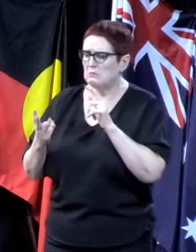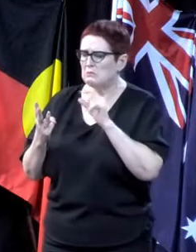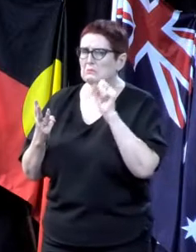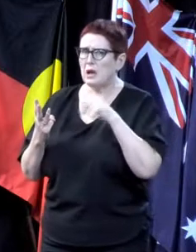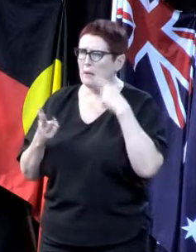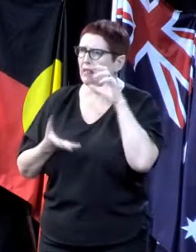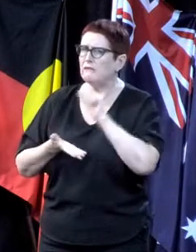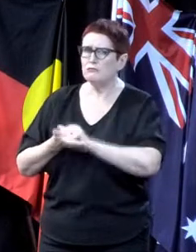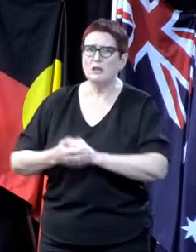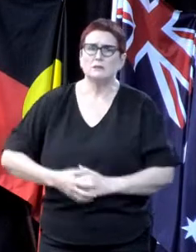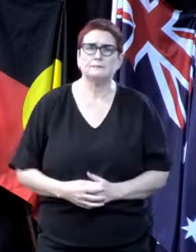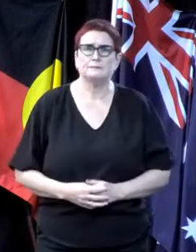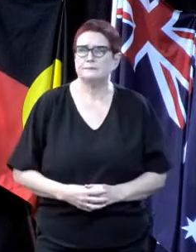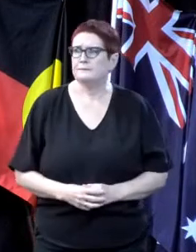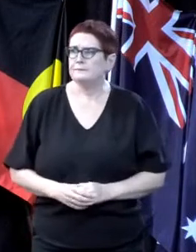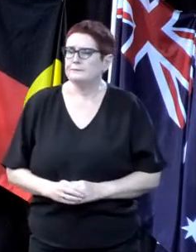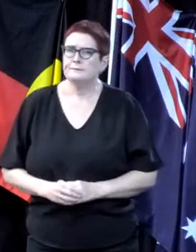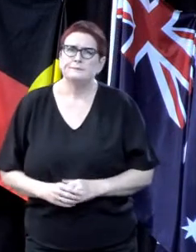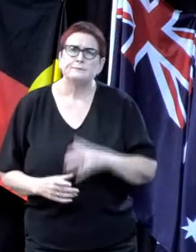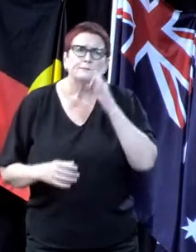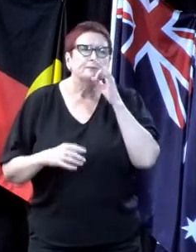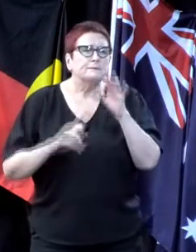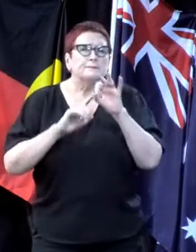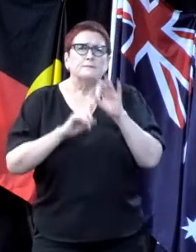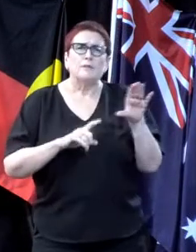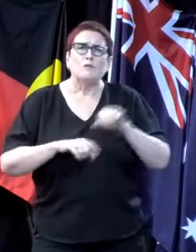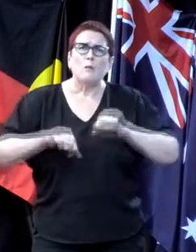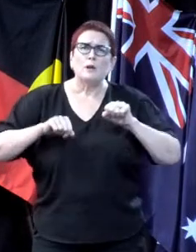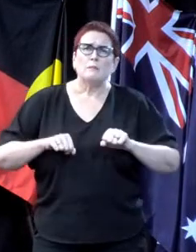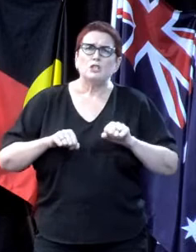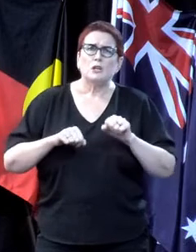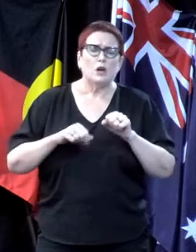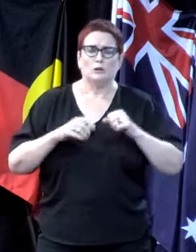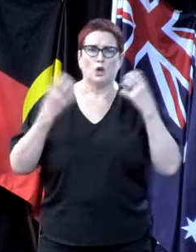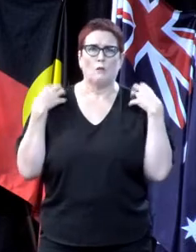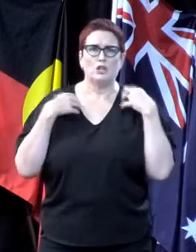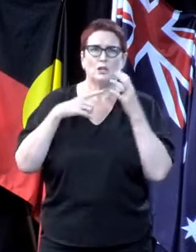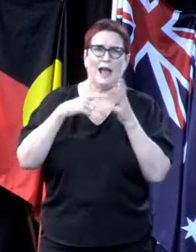OK, now, I'm going to ask the question Commissioner Atkinson asked, but I'm not going to ask it as nicely.